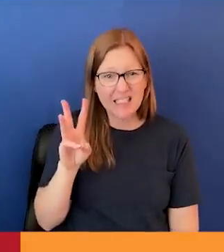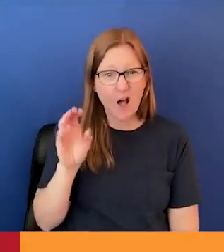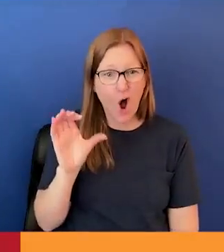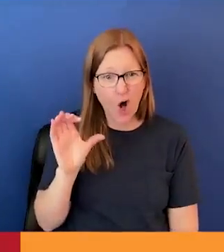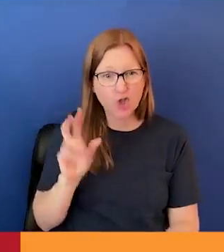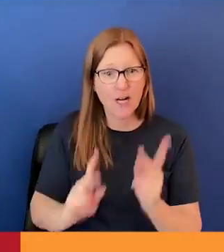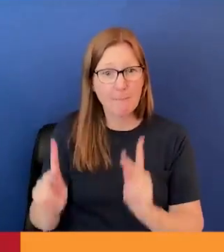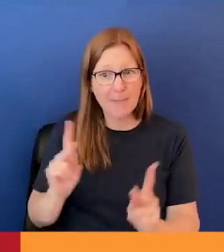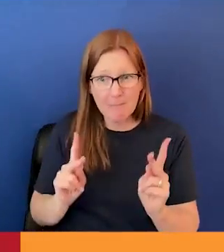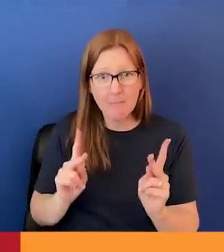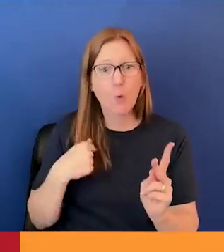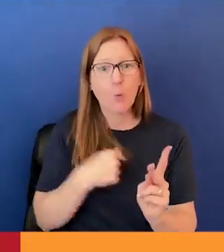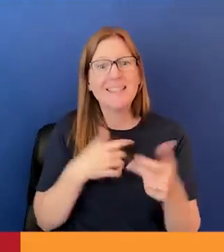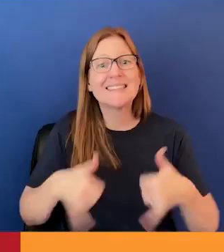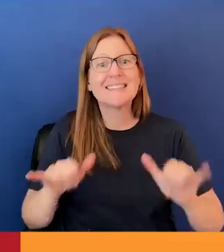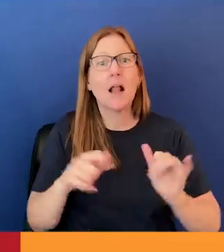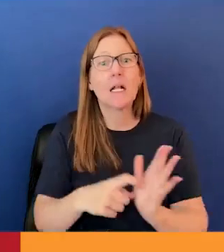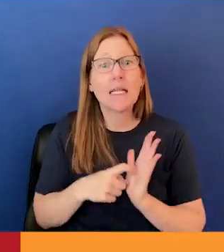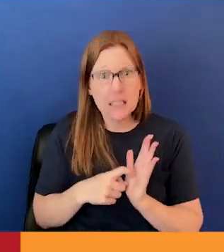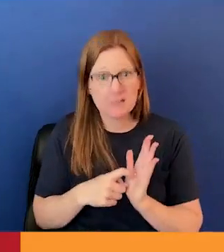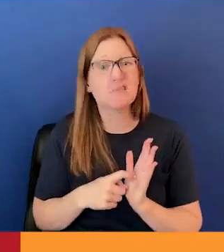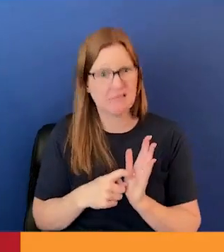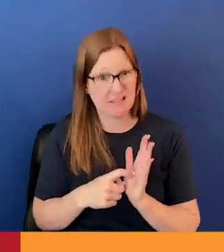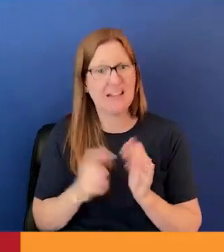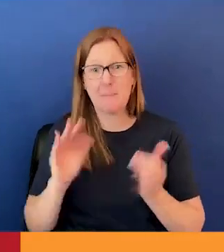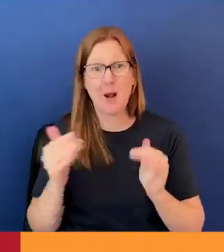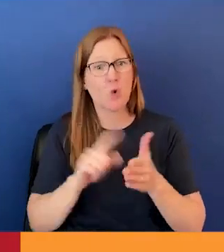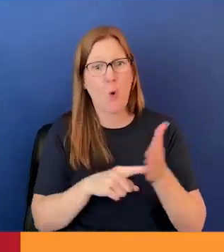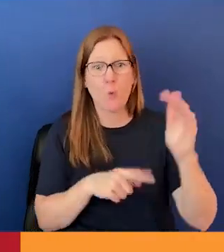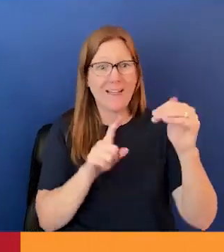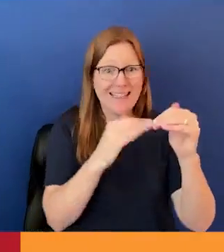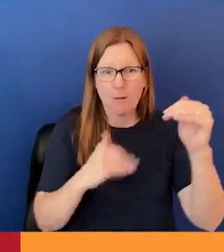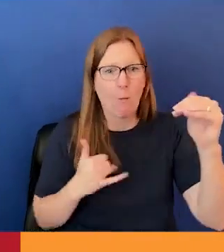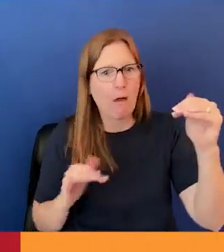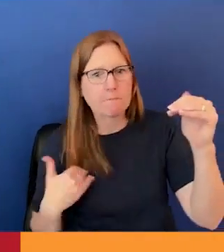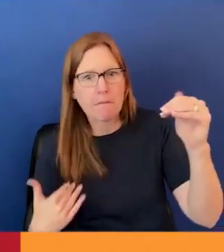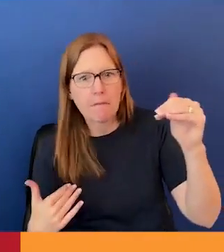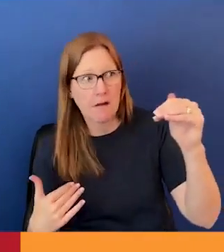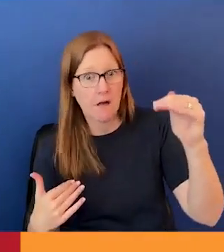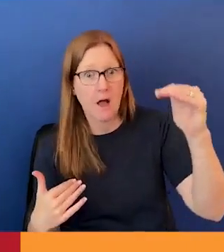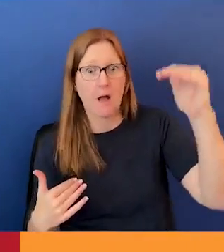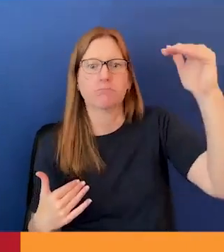of what the demand for is today. We know that's growing to 800,000 in the next few years.